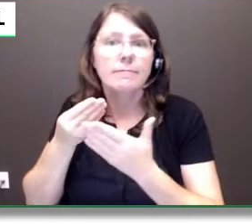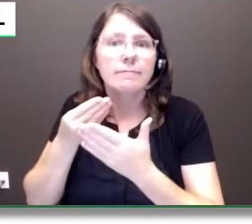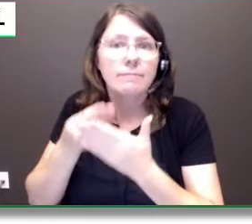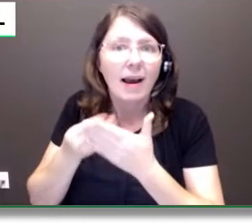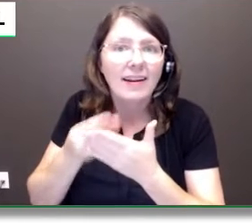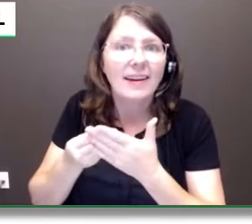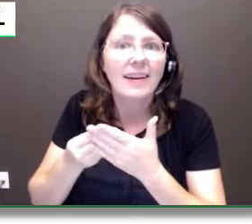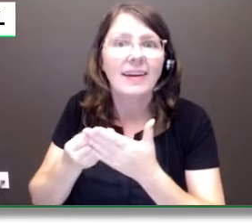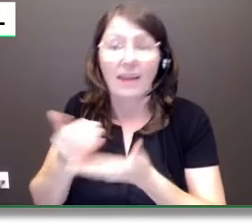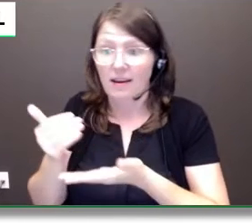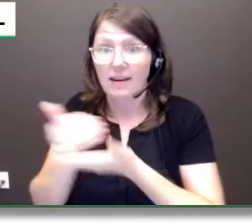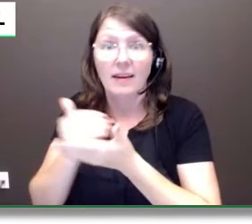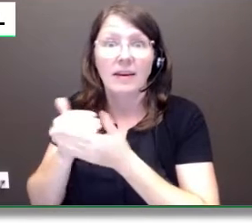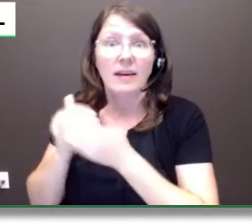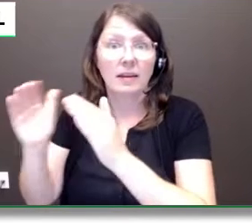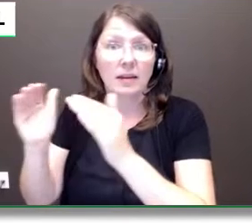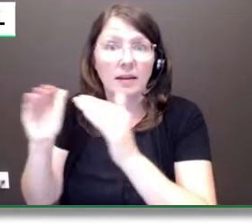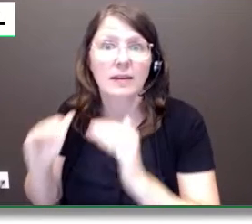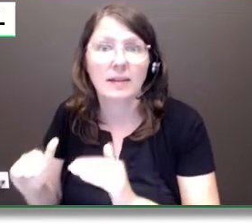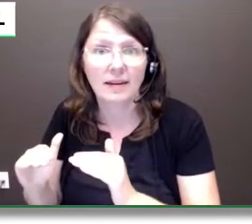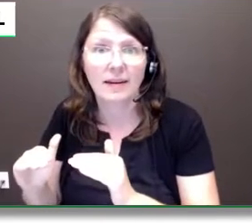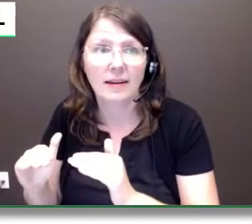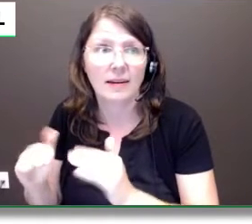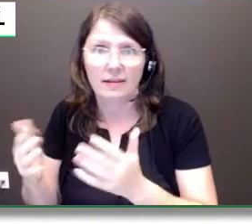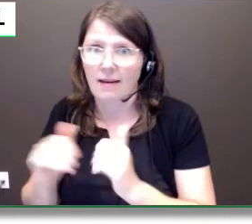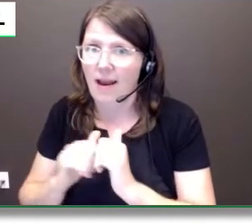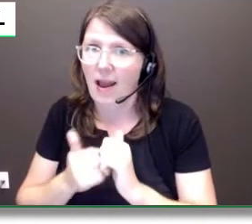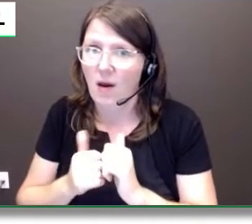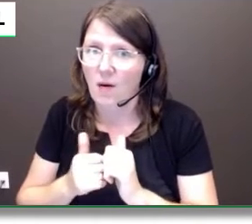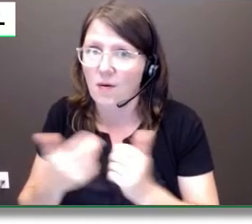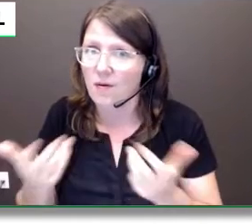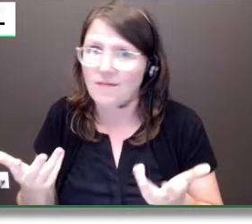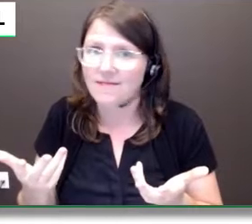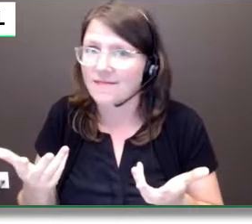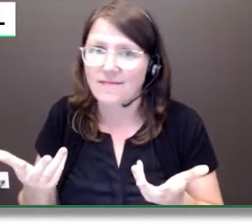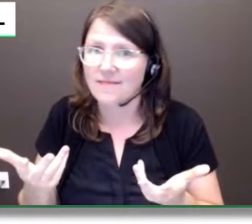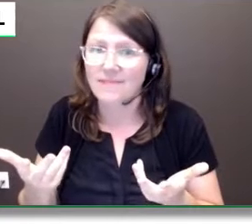having the the funding to be able to have organizations and provide